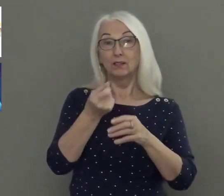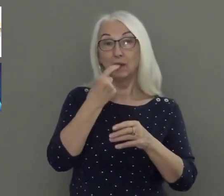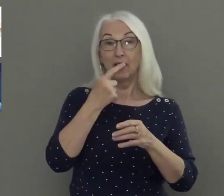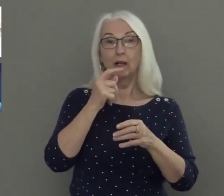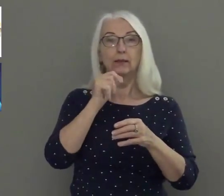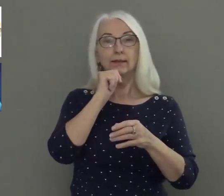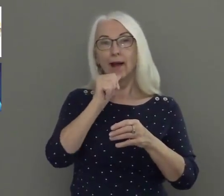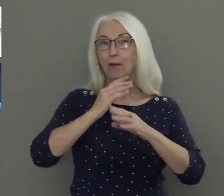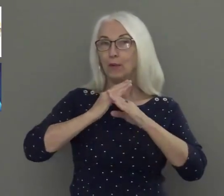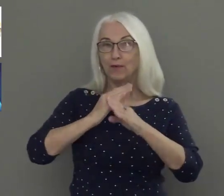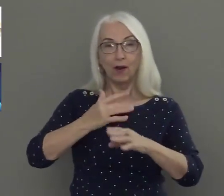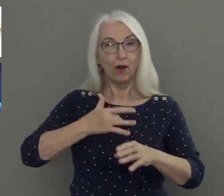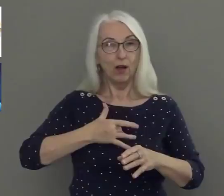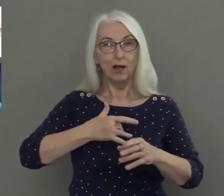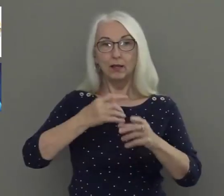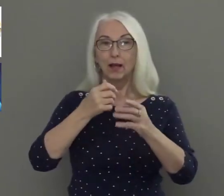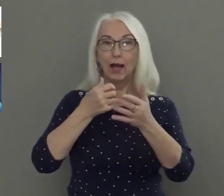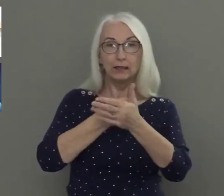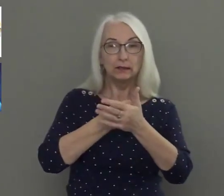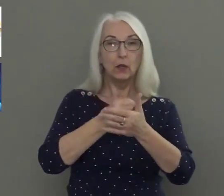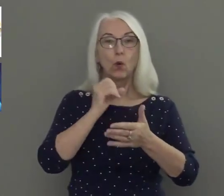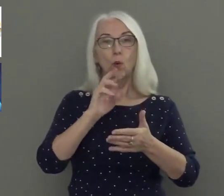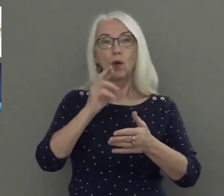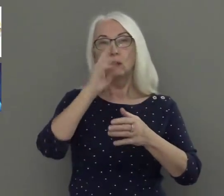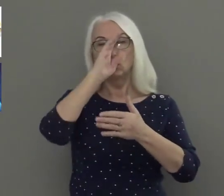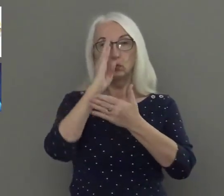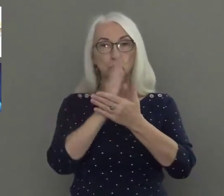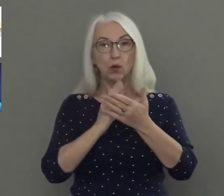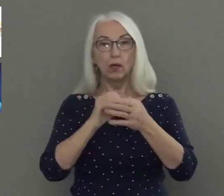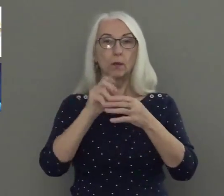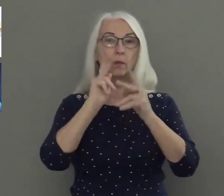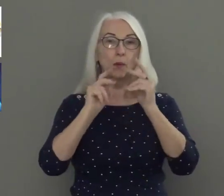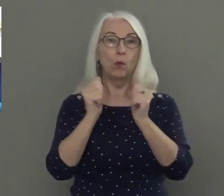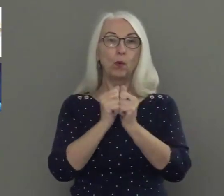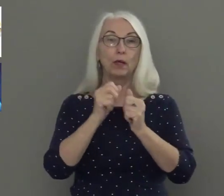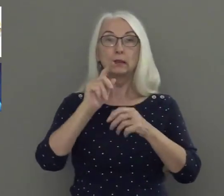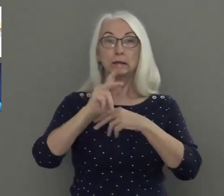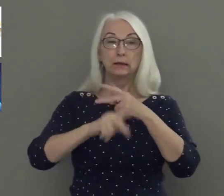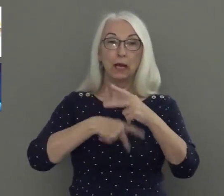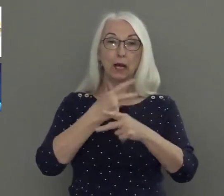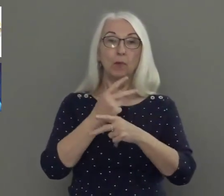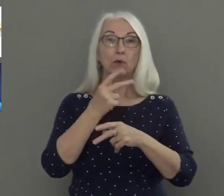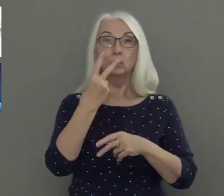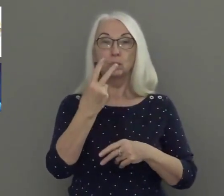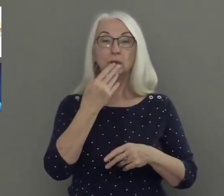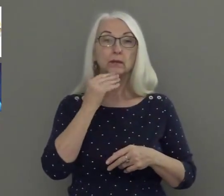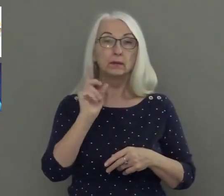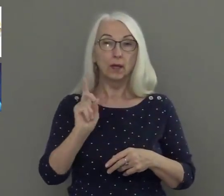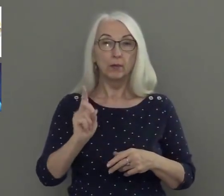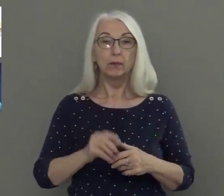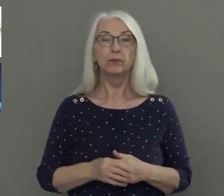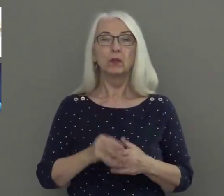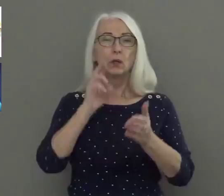supplements do not prevent heart attacks or strokes in people with type 2 diabetes.